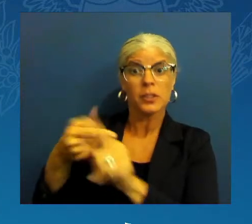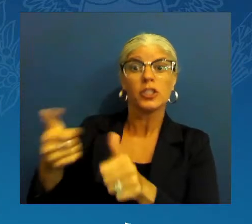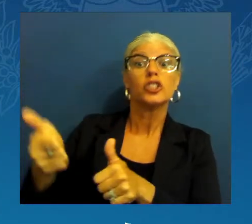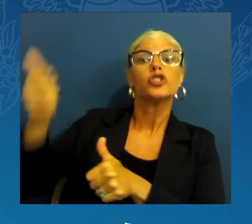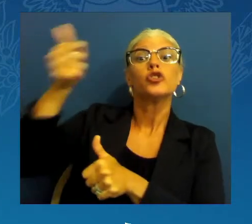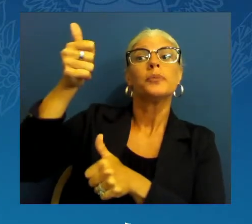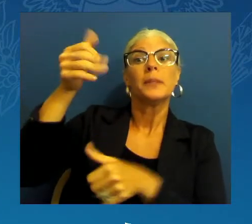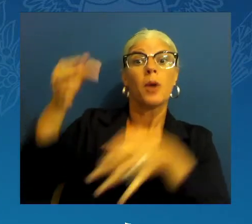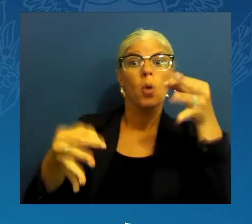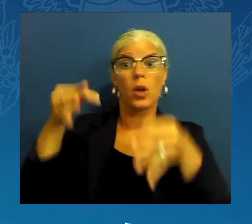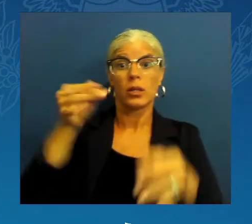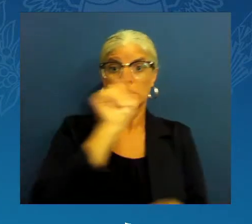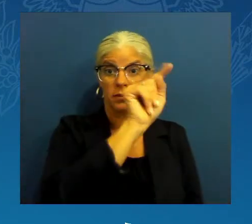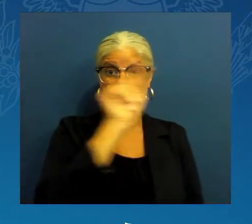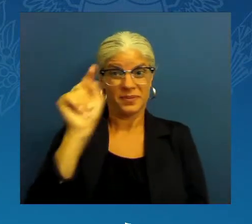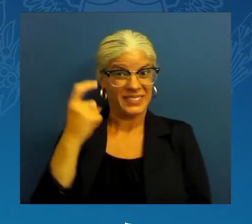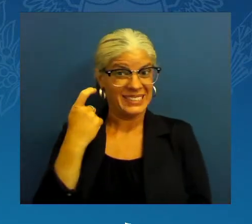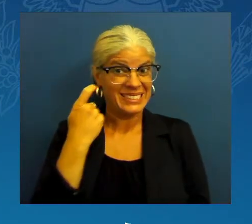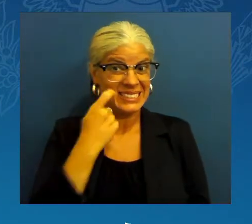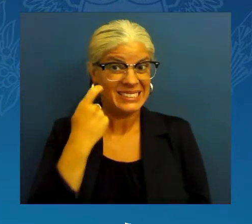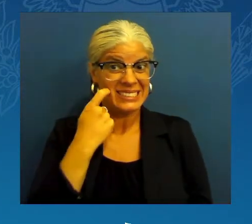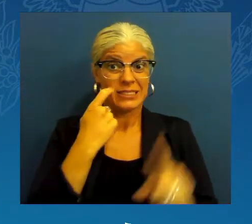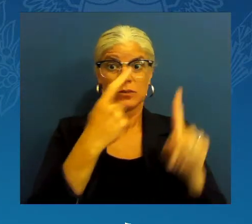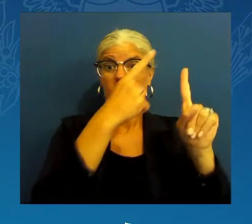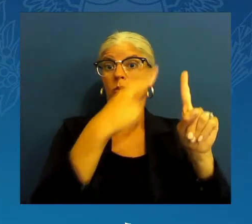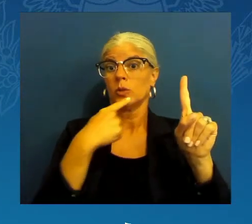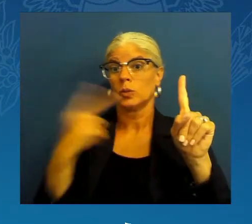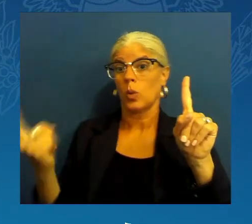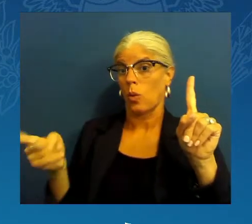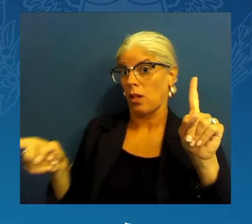the former president, who has been convicted of fraud,